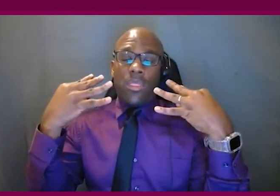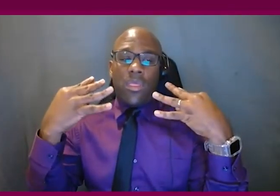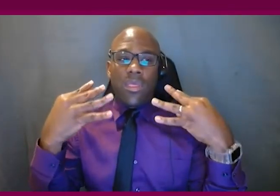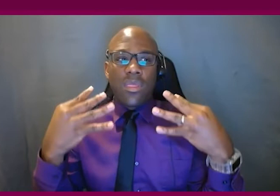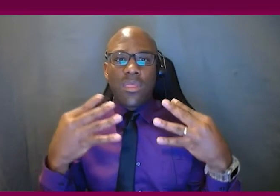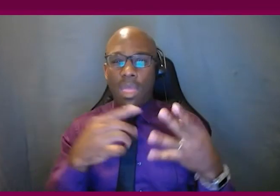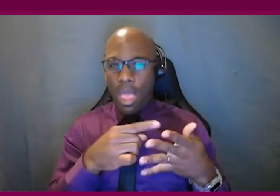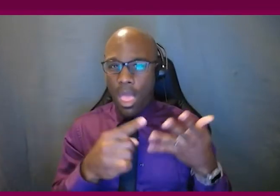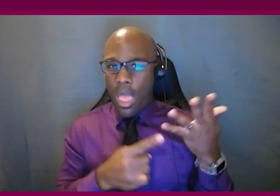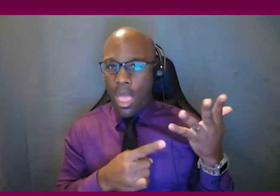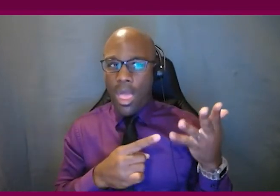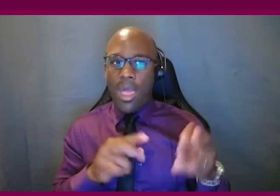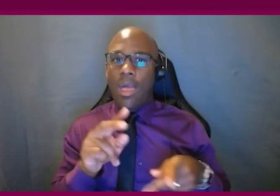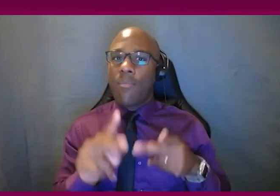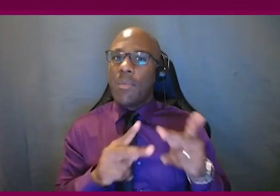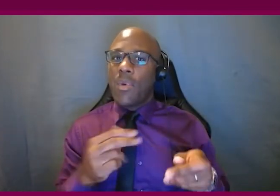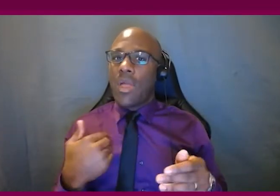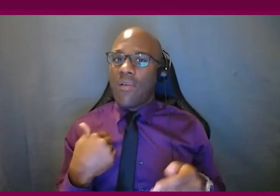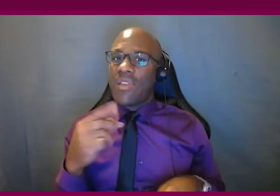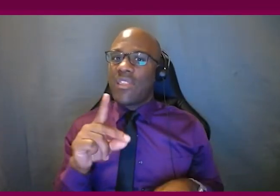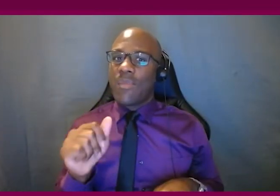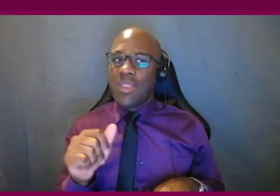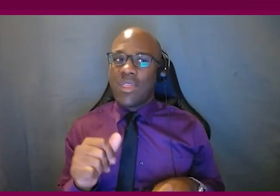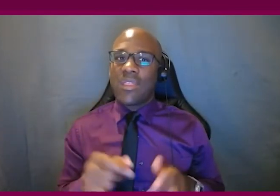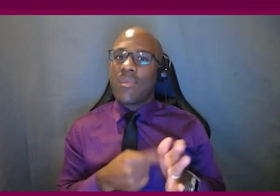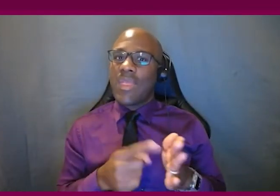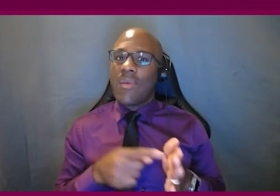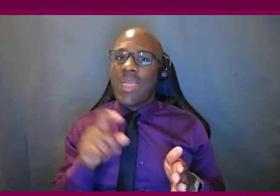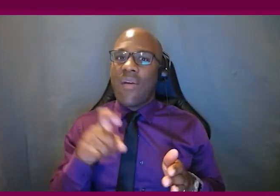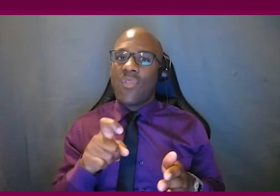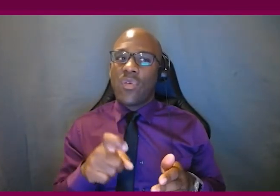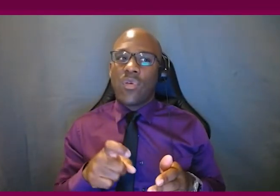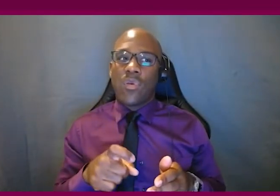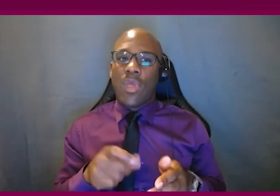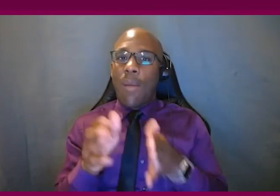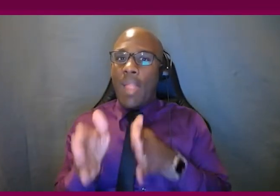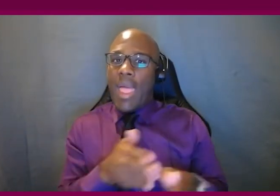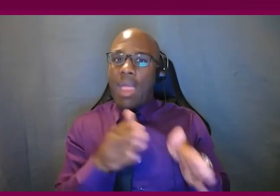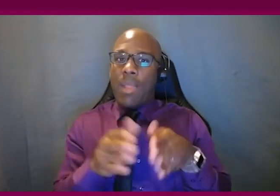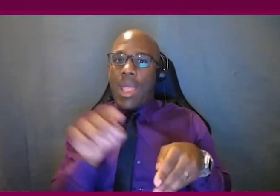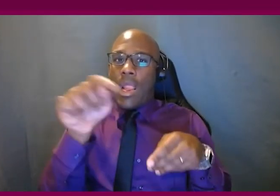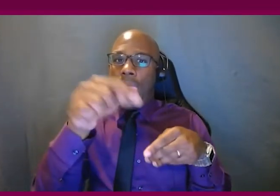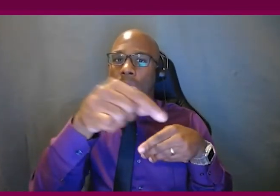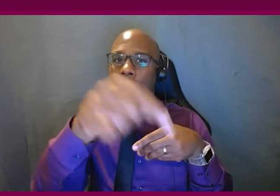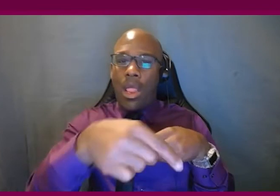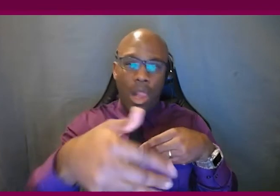And so much of just being in your head can really lead to sometimes being an anxious